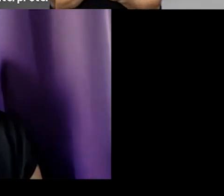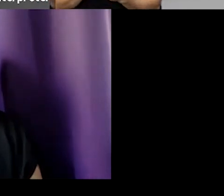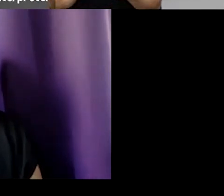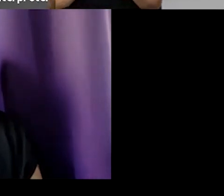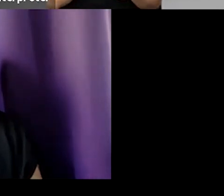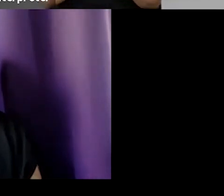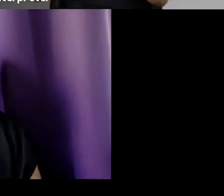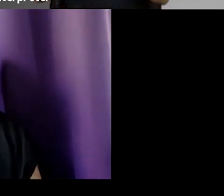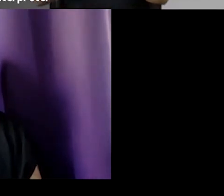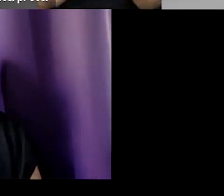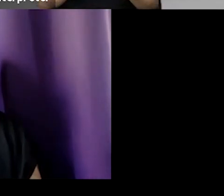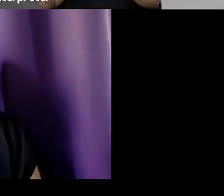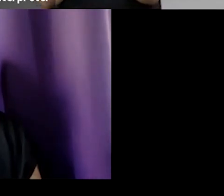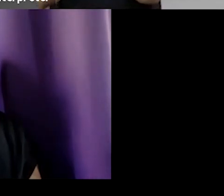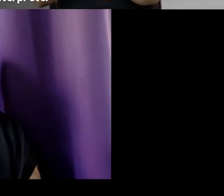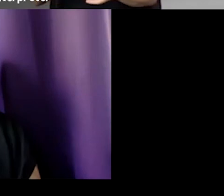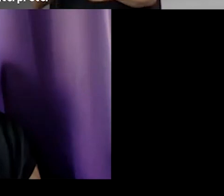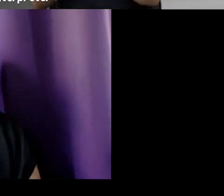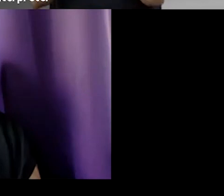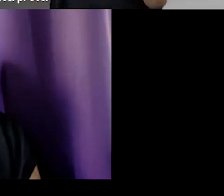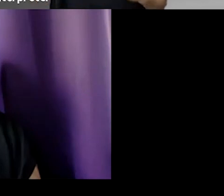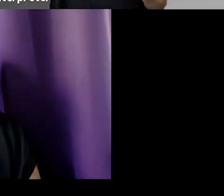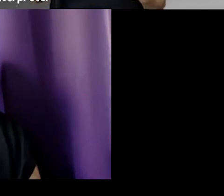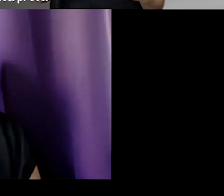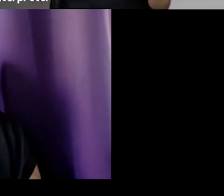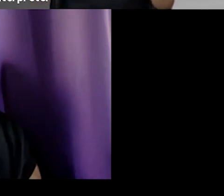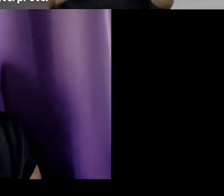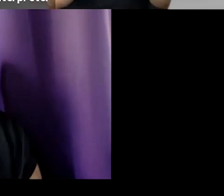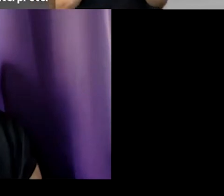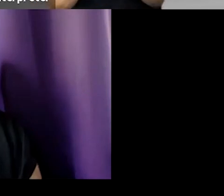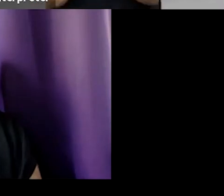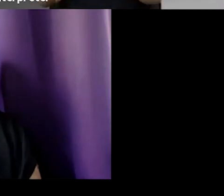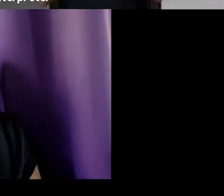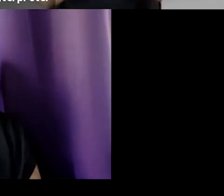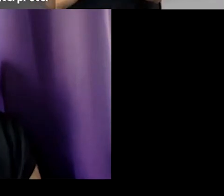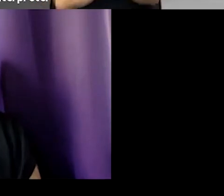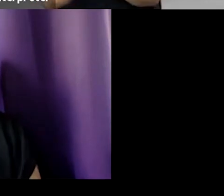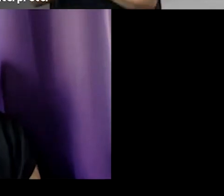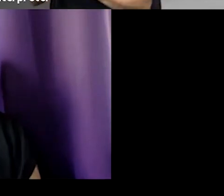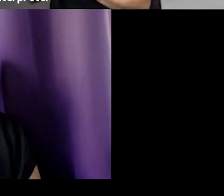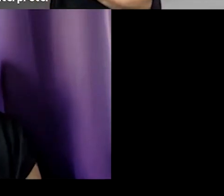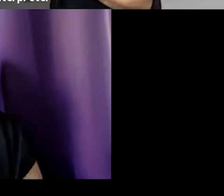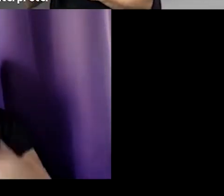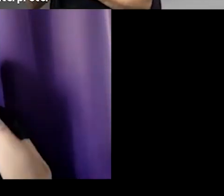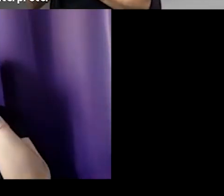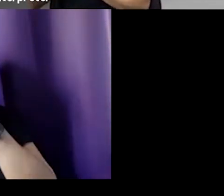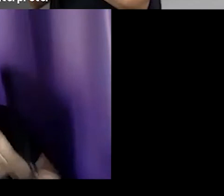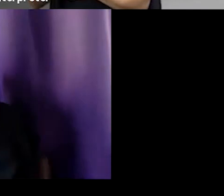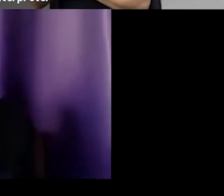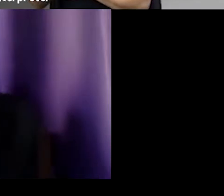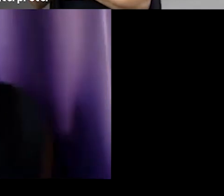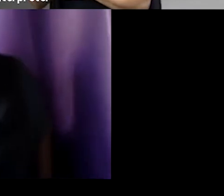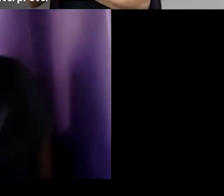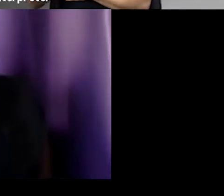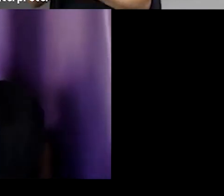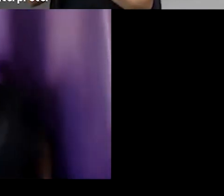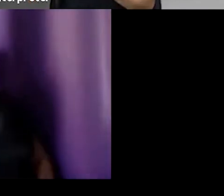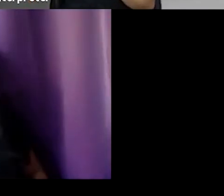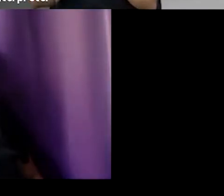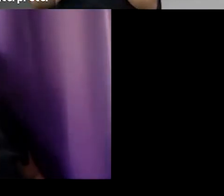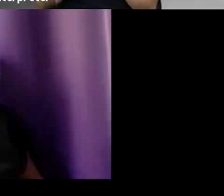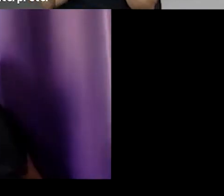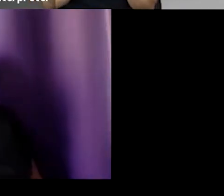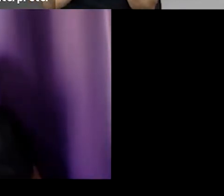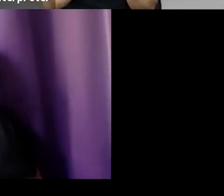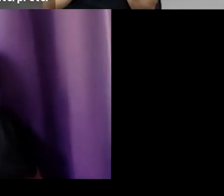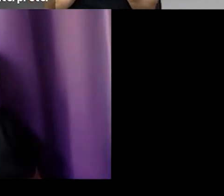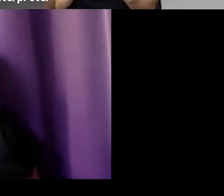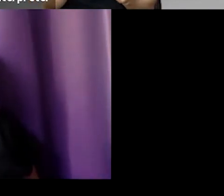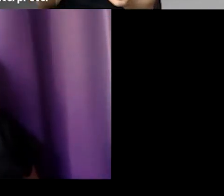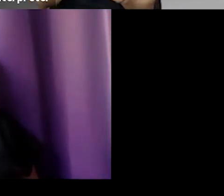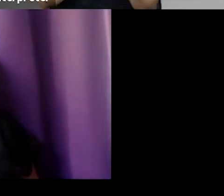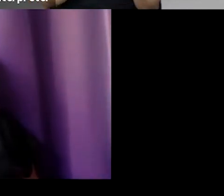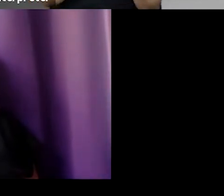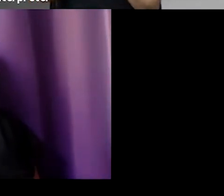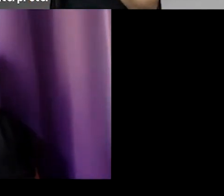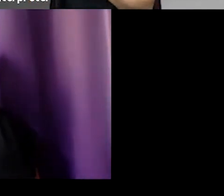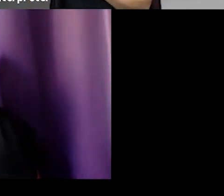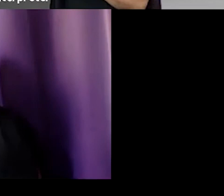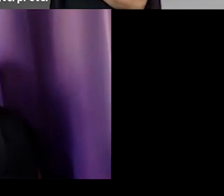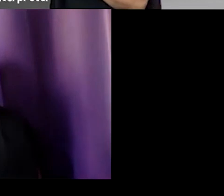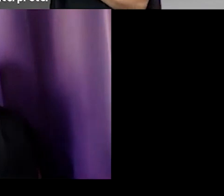The issue we face with our software is that it's not as customizable or easily accessible as Google sheets for initial contact with the client, there's a gap between the high level of demographic information needed for grants to run our specific programs,